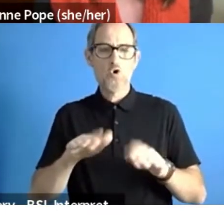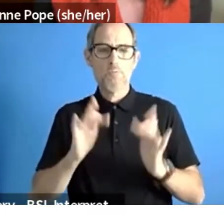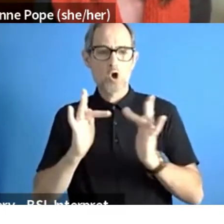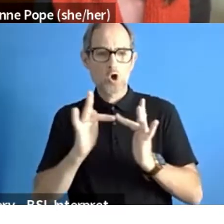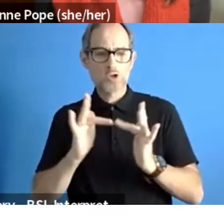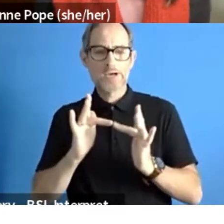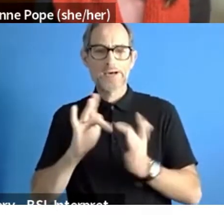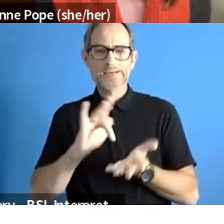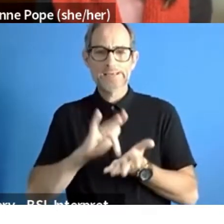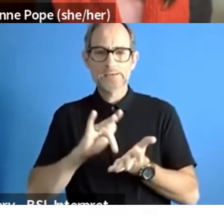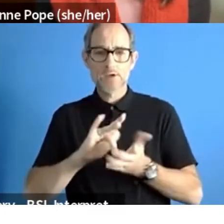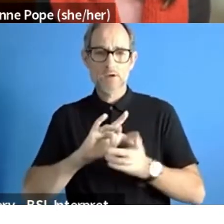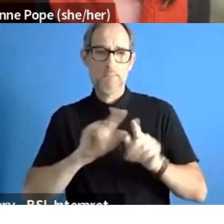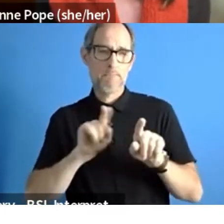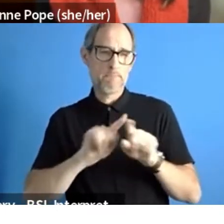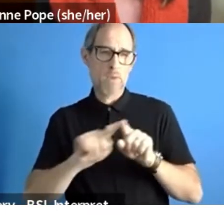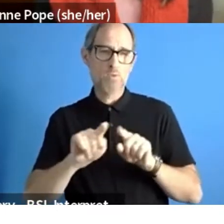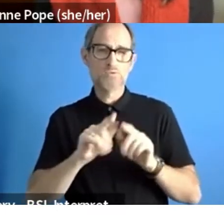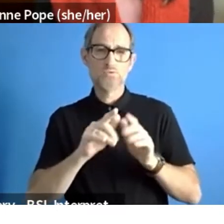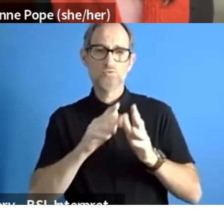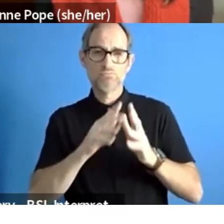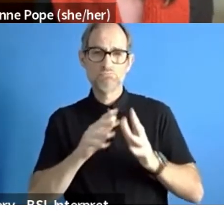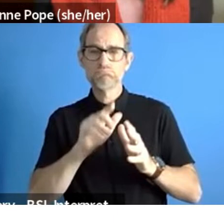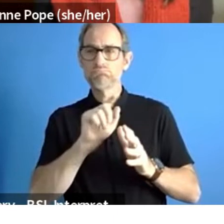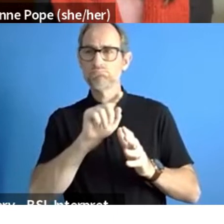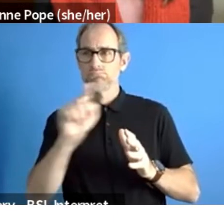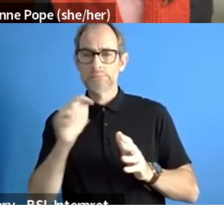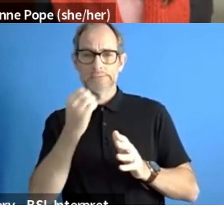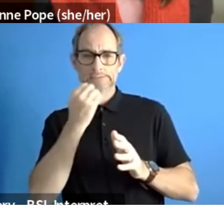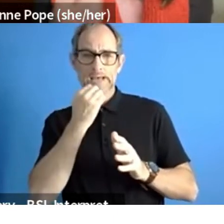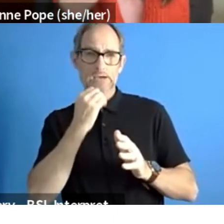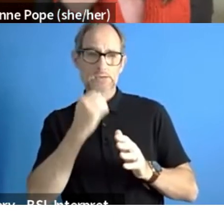organisation with a phone number or will have something similar that they